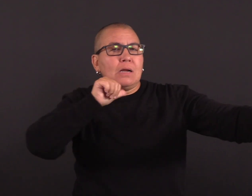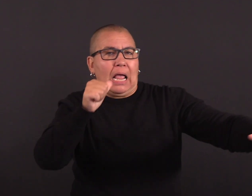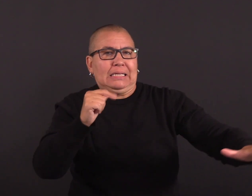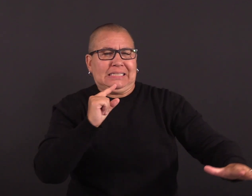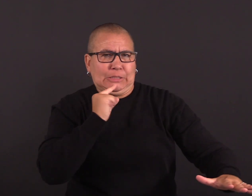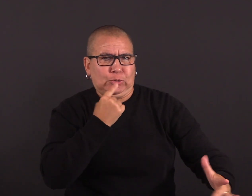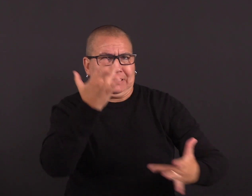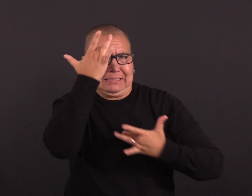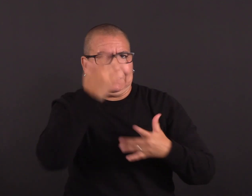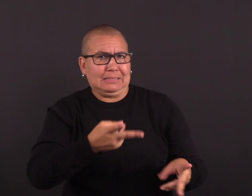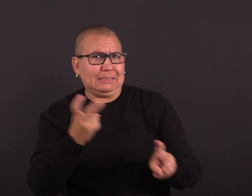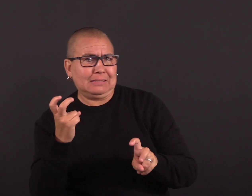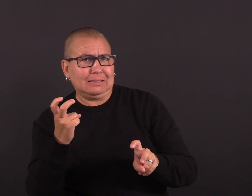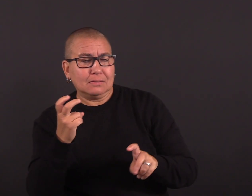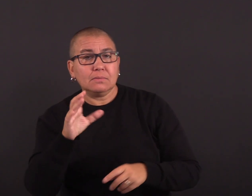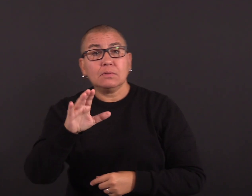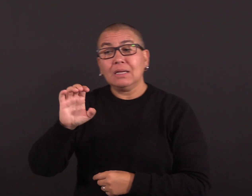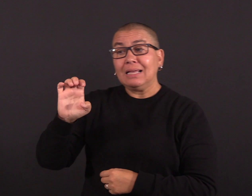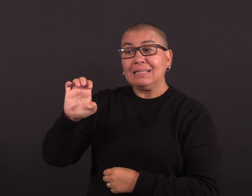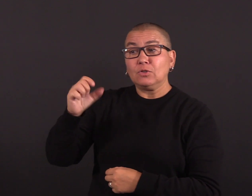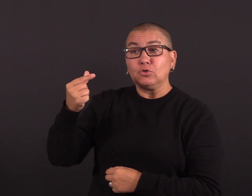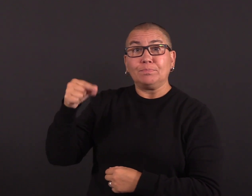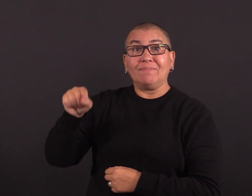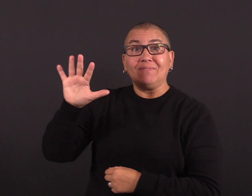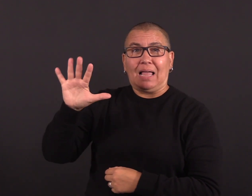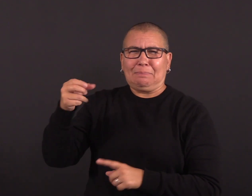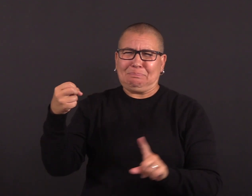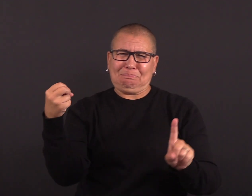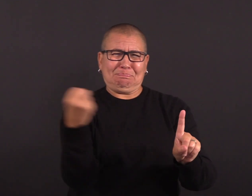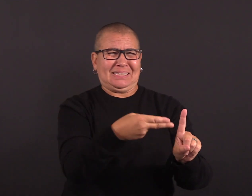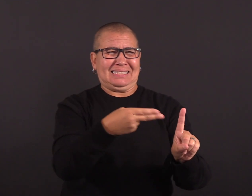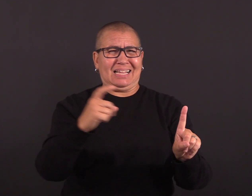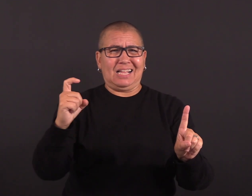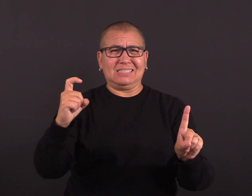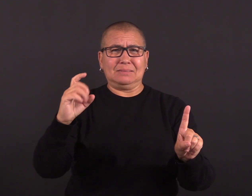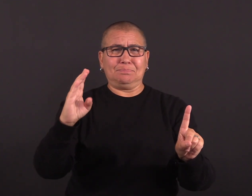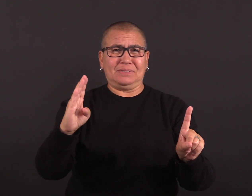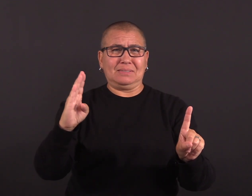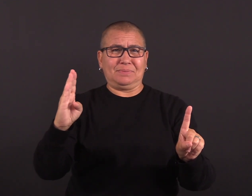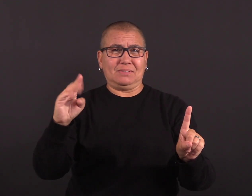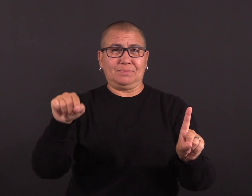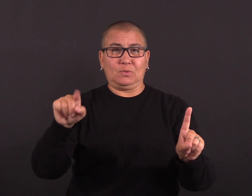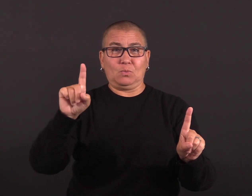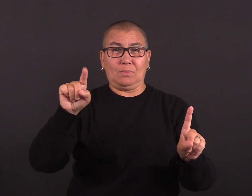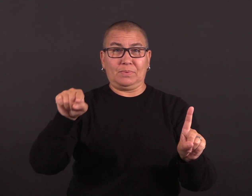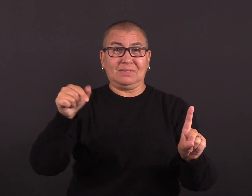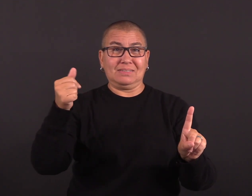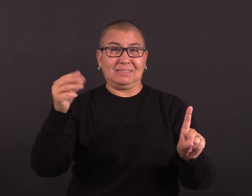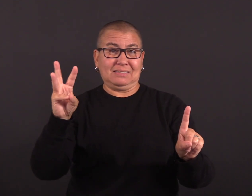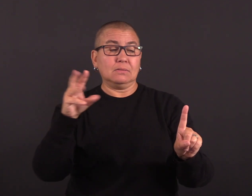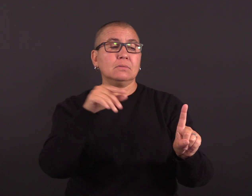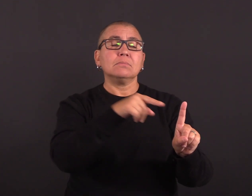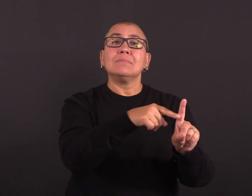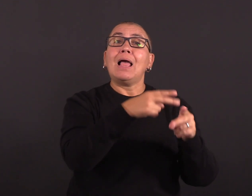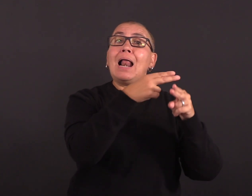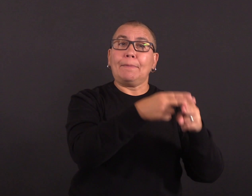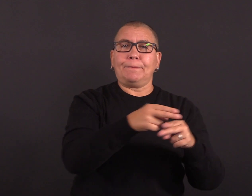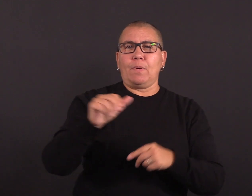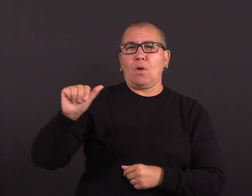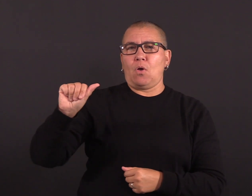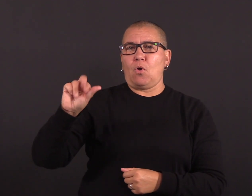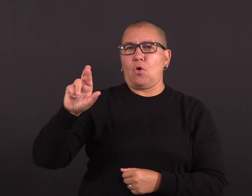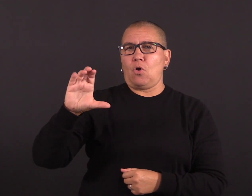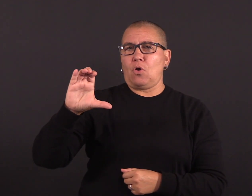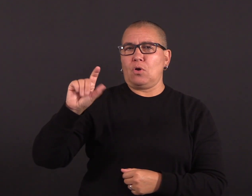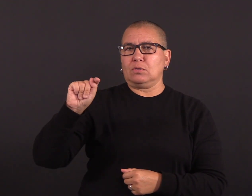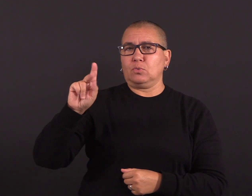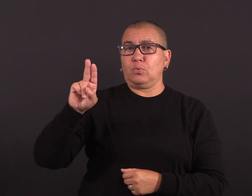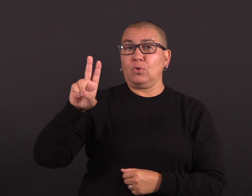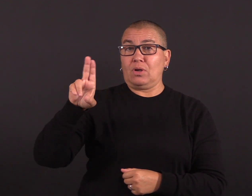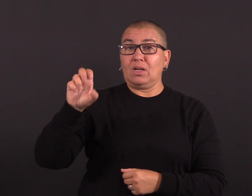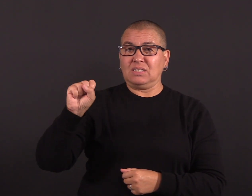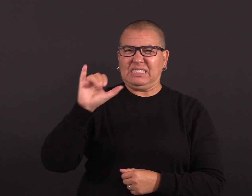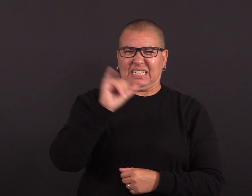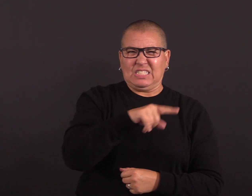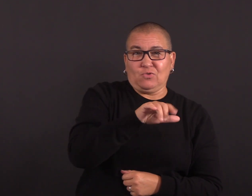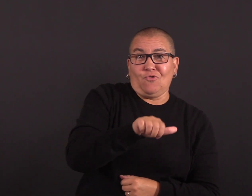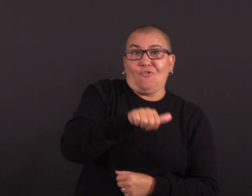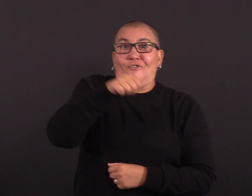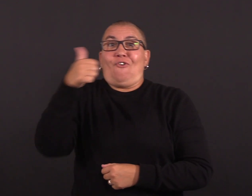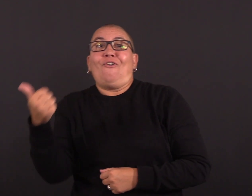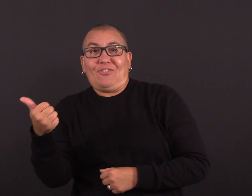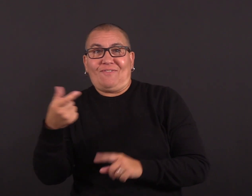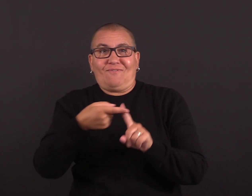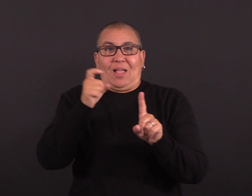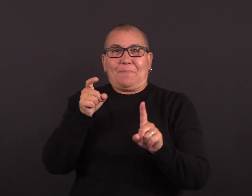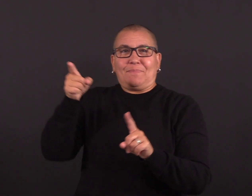has surpassed XBB.1.16 (or Arcturus), another highly contagious Omicron subvariant that